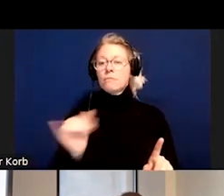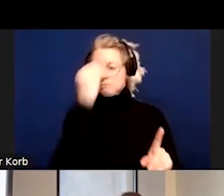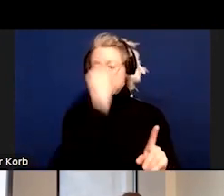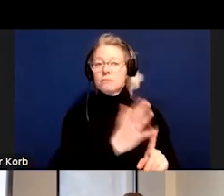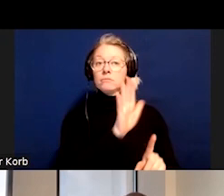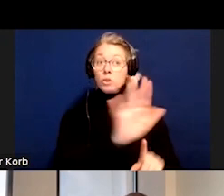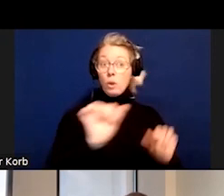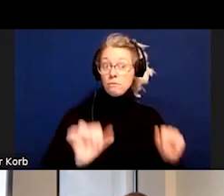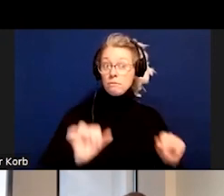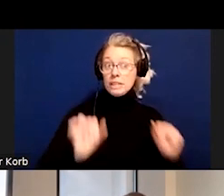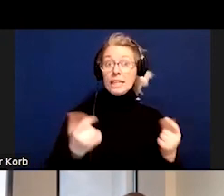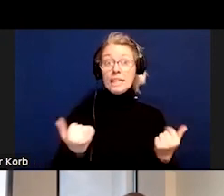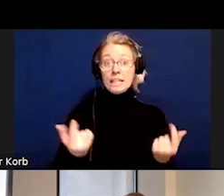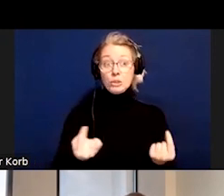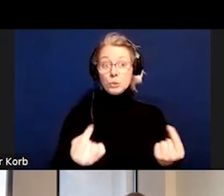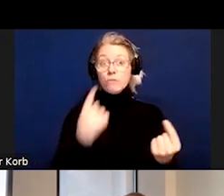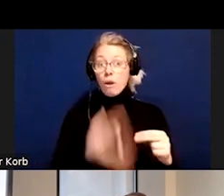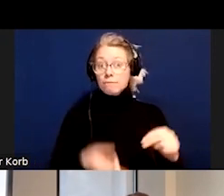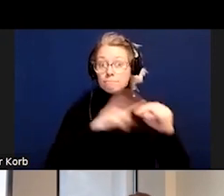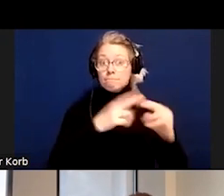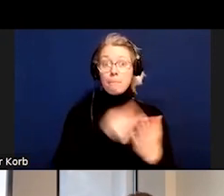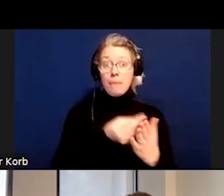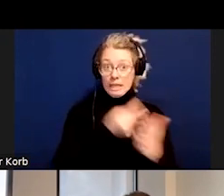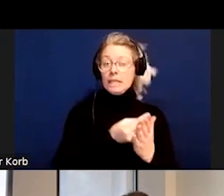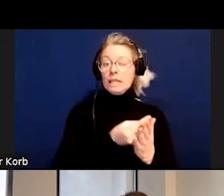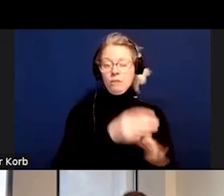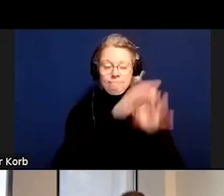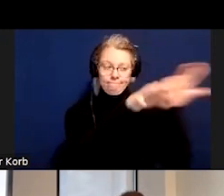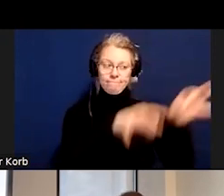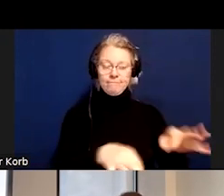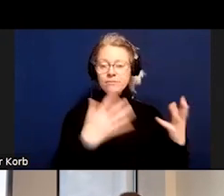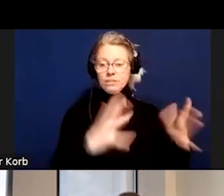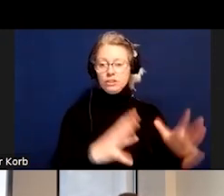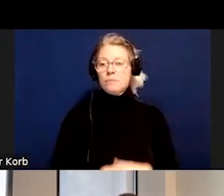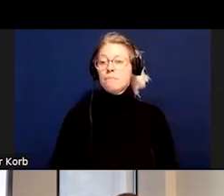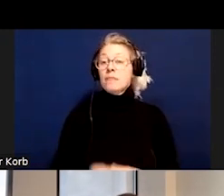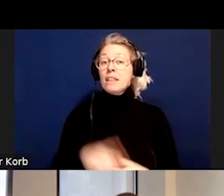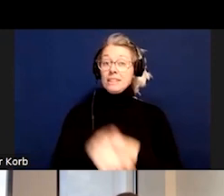for funding increases. The program this year will recommit grant amounts for a multi-year